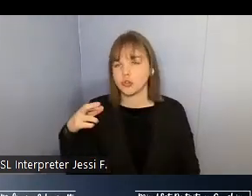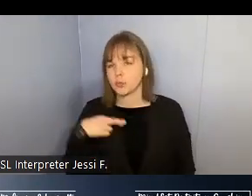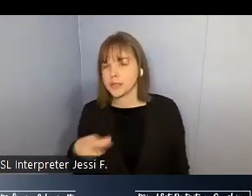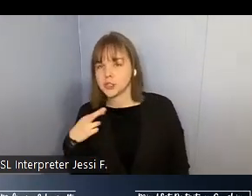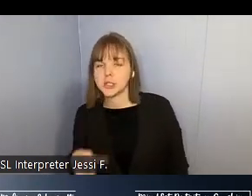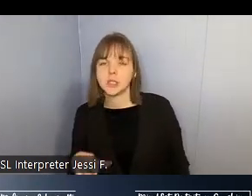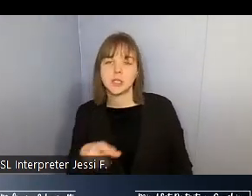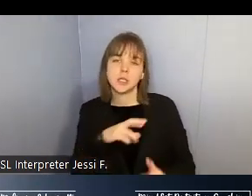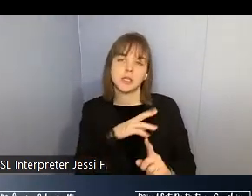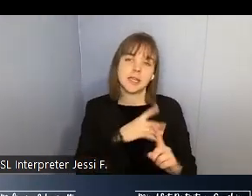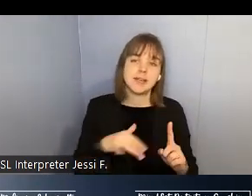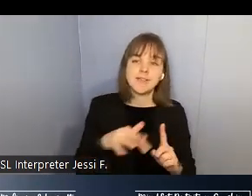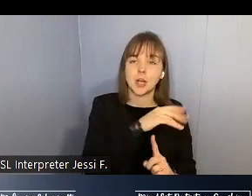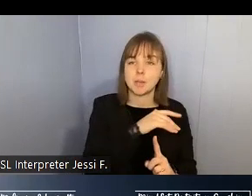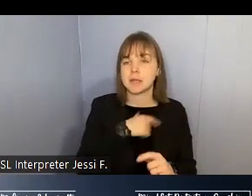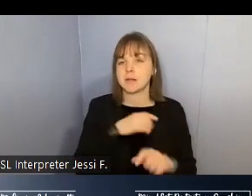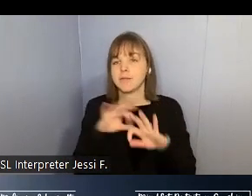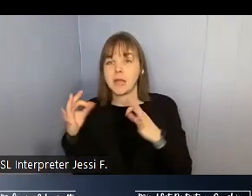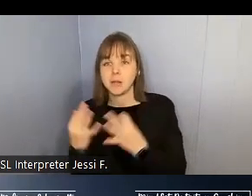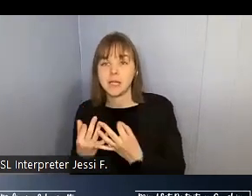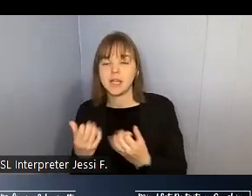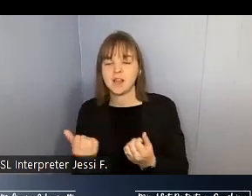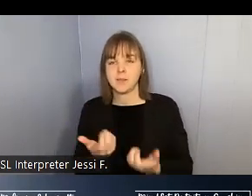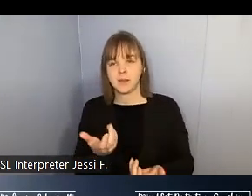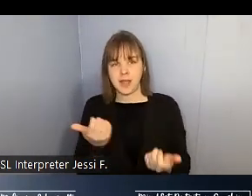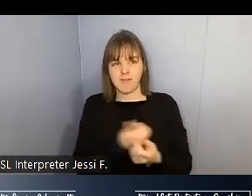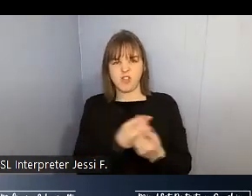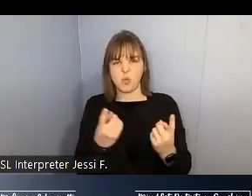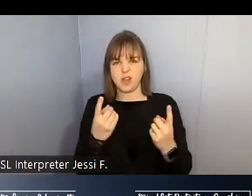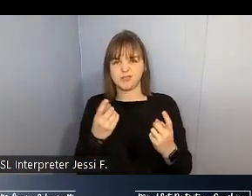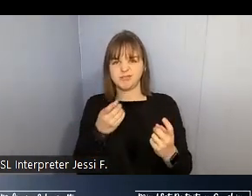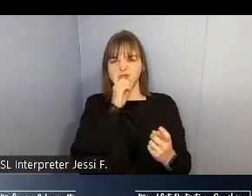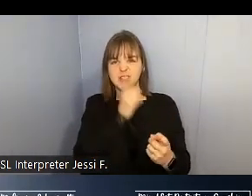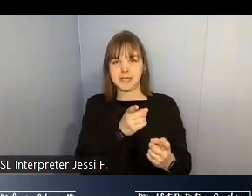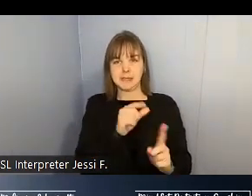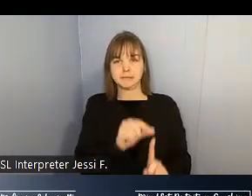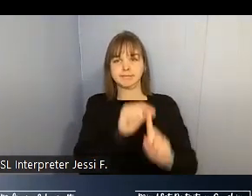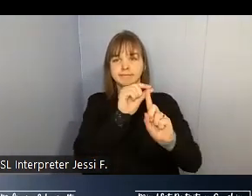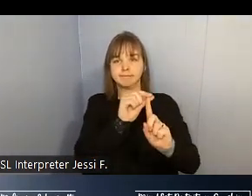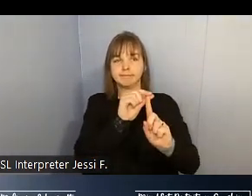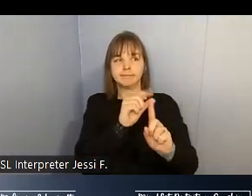So again, if we're such unique individuals, there's no way that a one-size-fits-all fad diet is going to work for everybody.